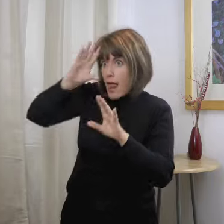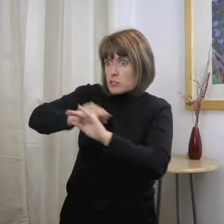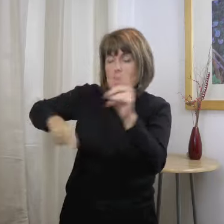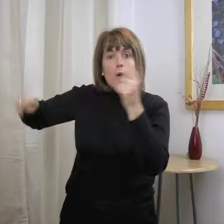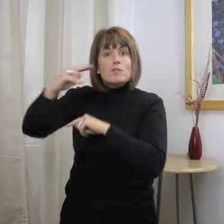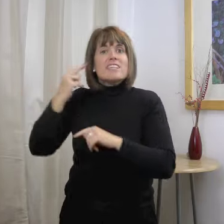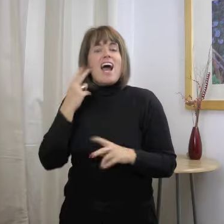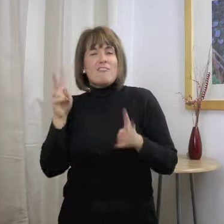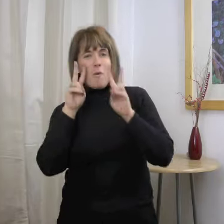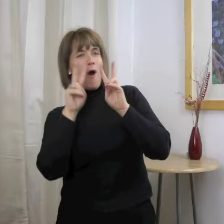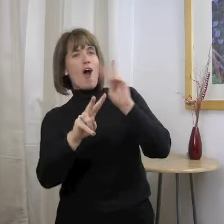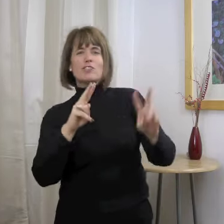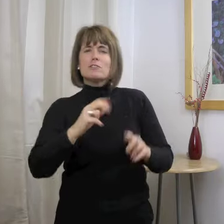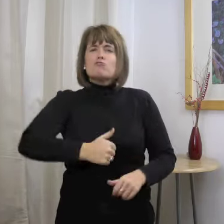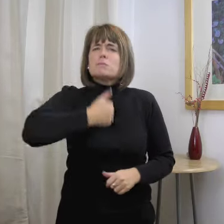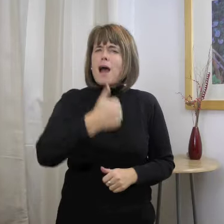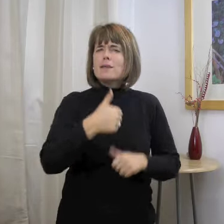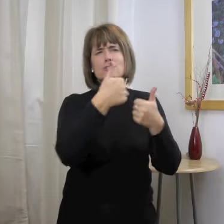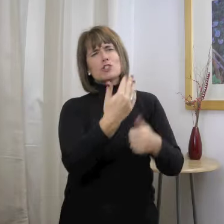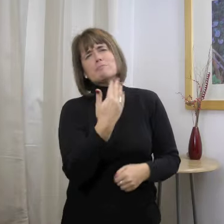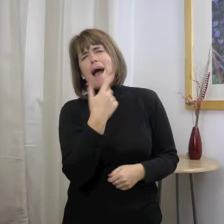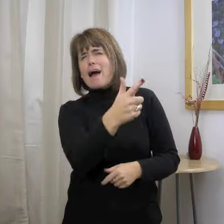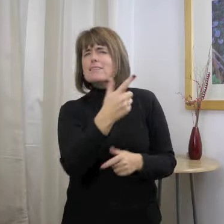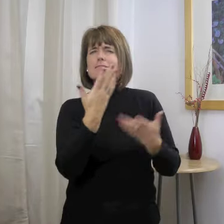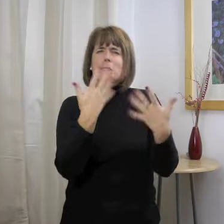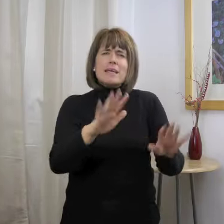page so Deaf people could all tune in and be reminded of what an amazing man he